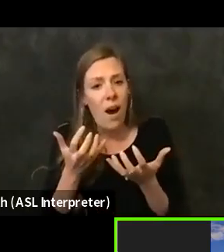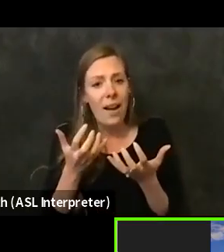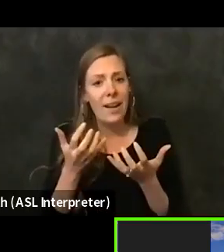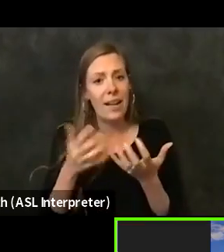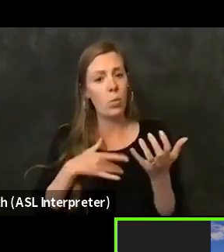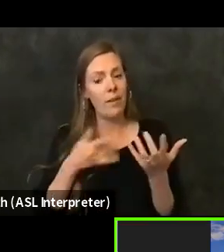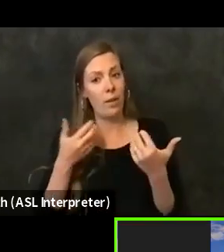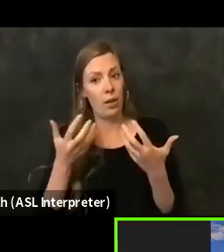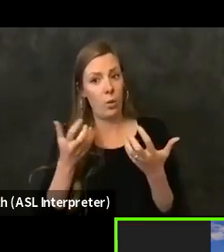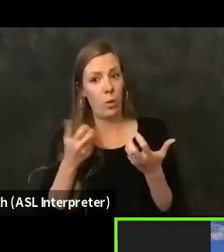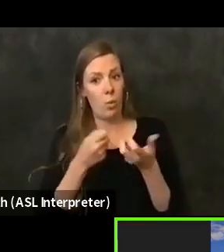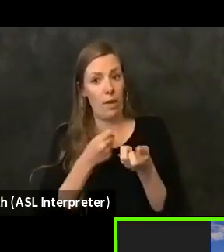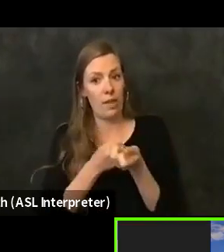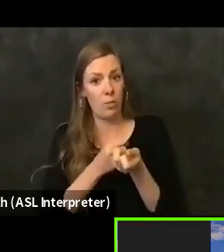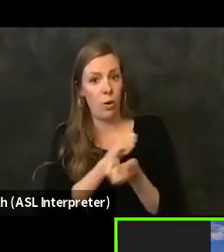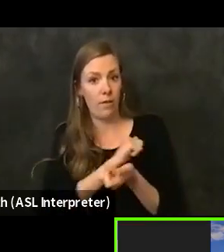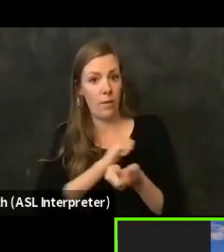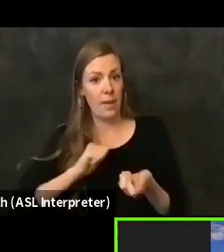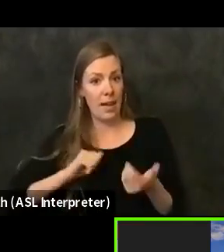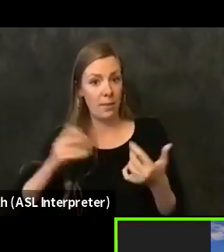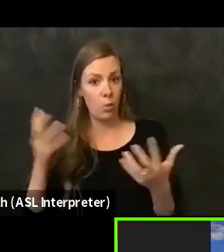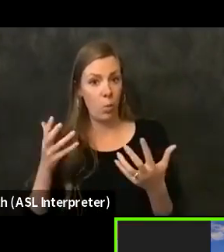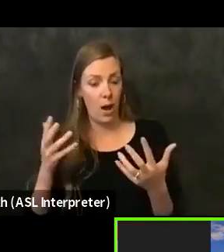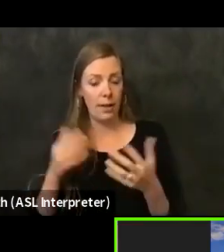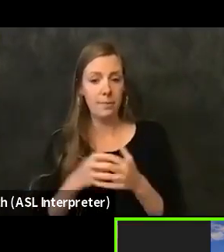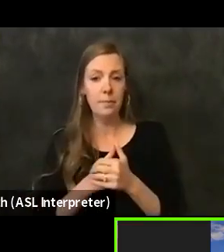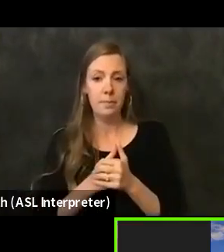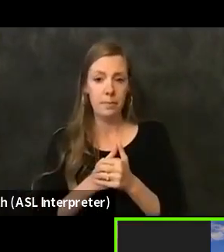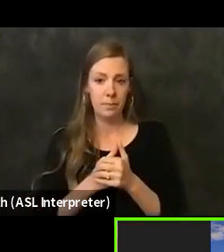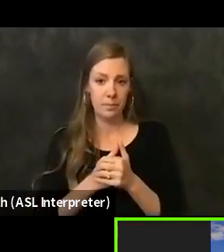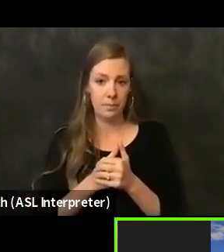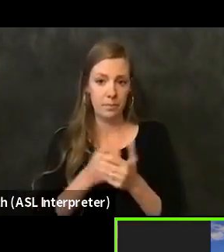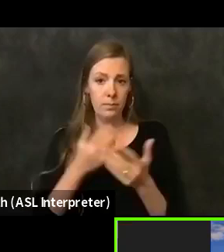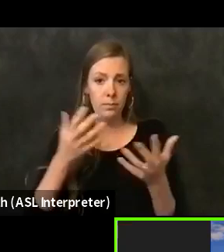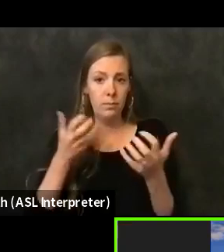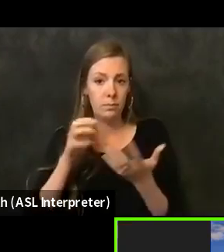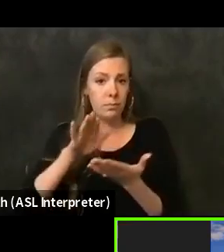support from the administration is also for those schools that are already open,